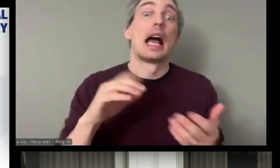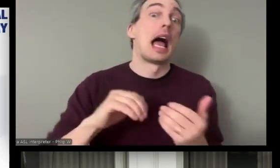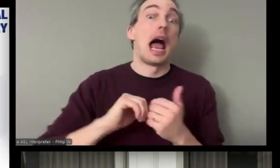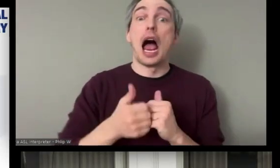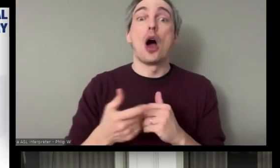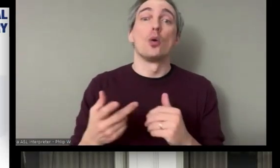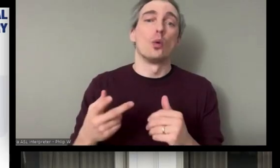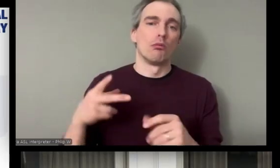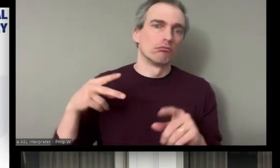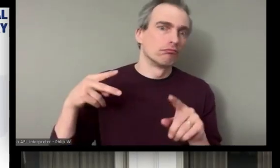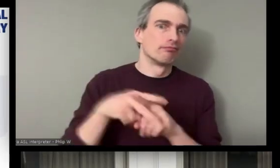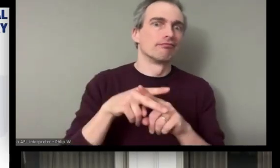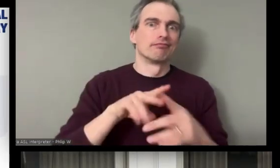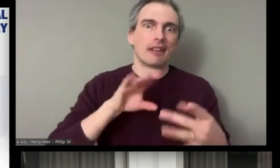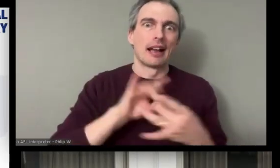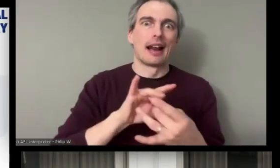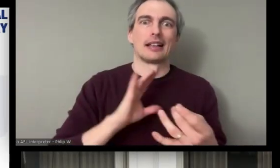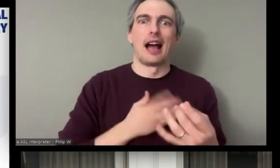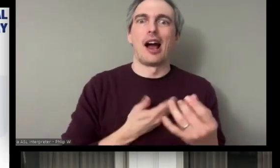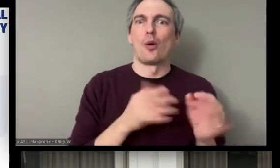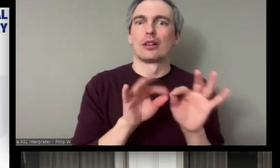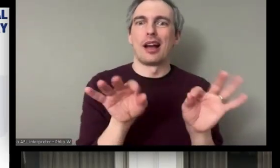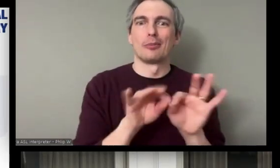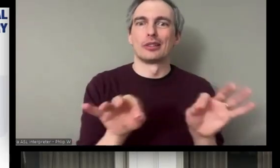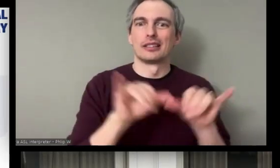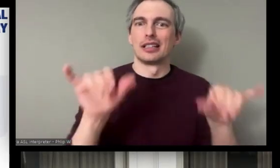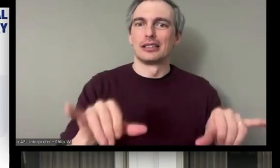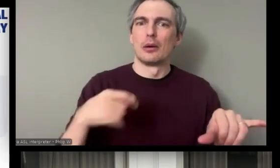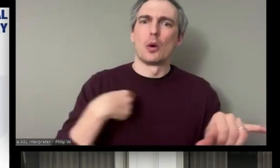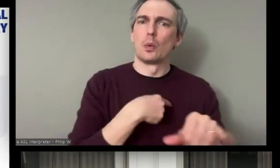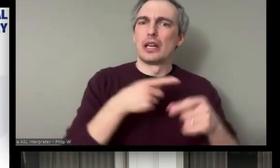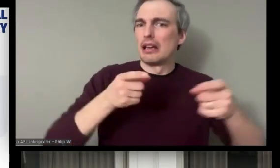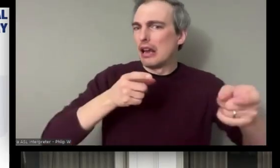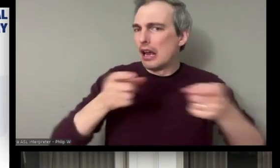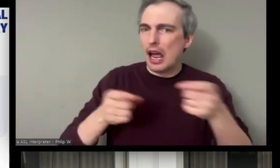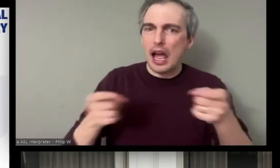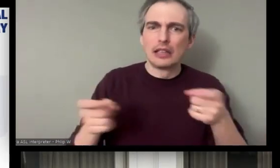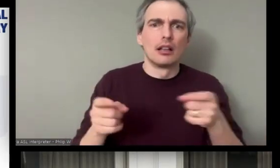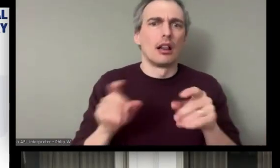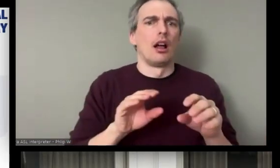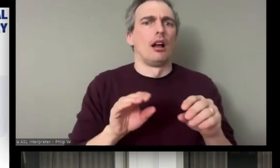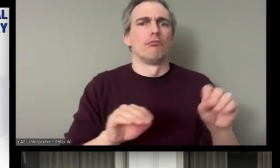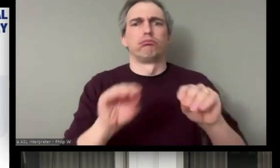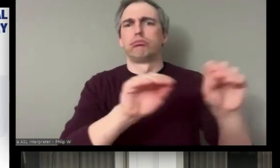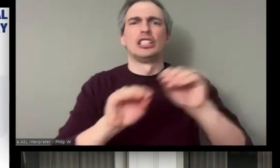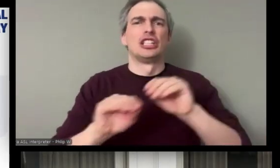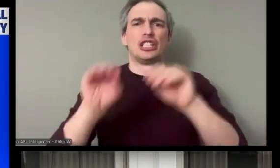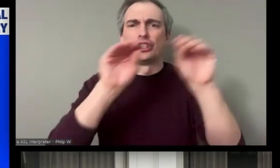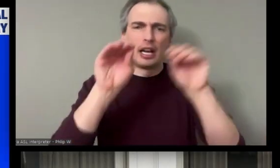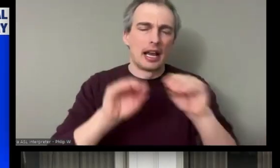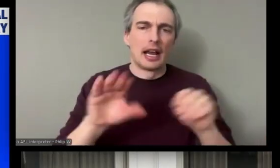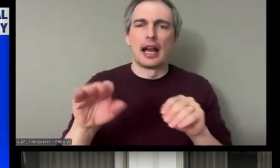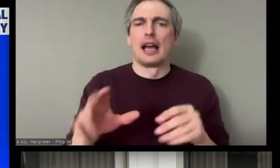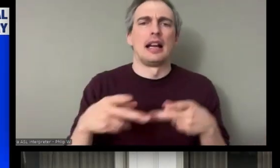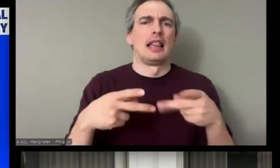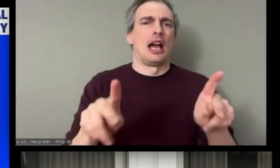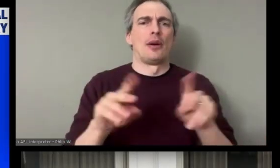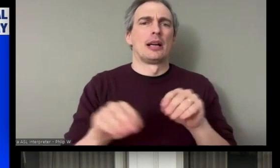And we handle positioning and allowing the captions to be moved. You don't have to build that yourself. All right.